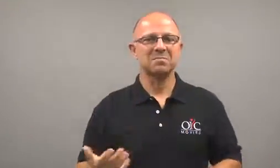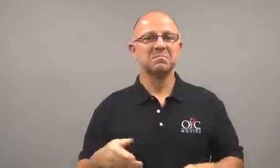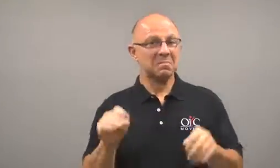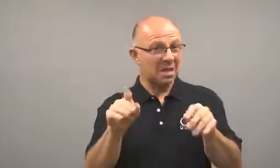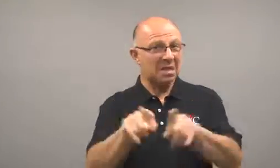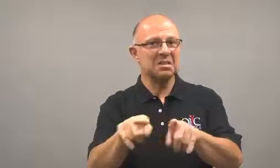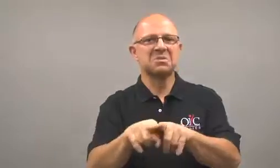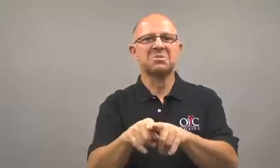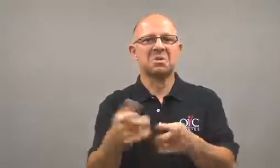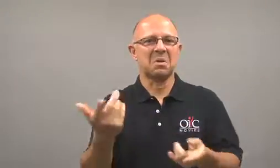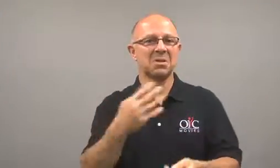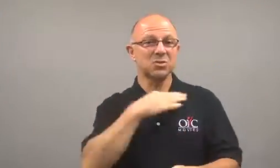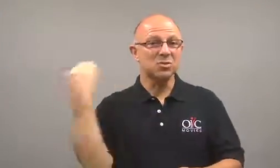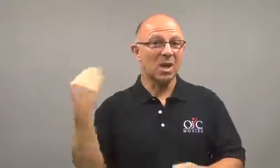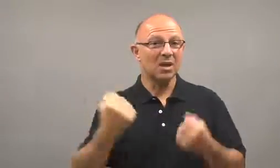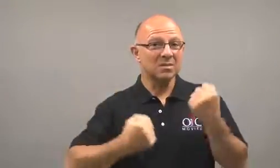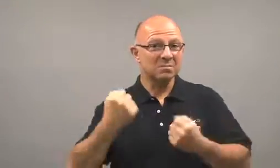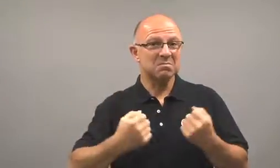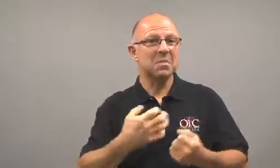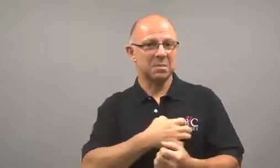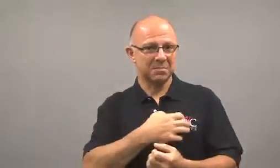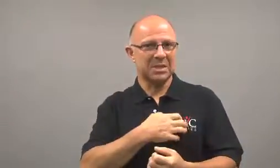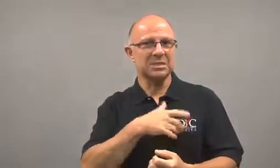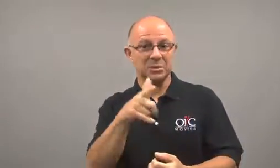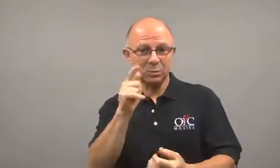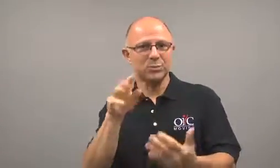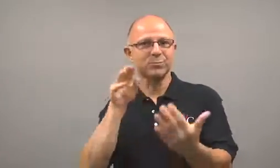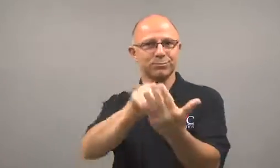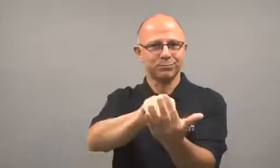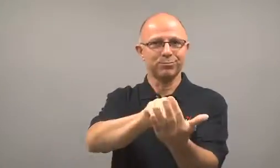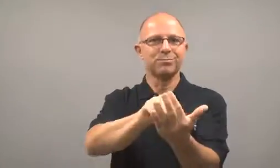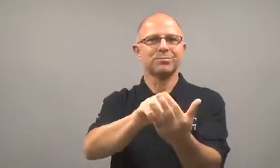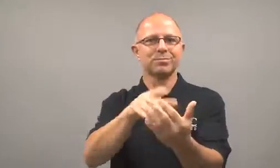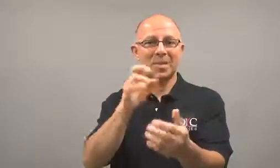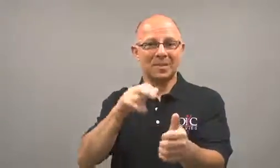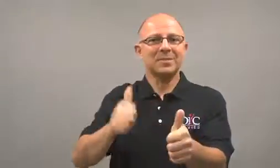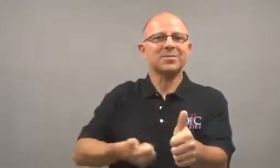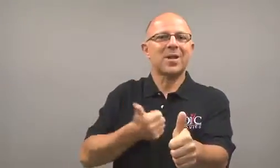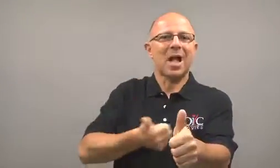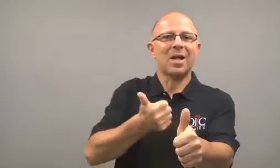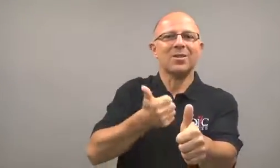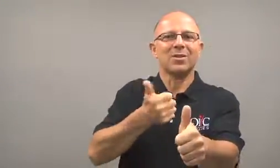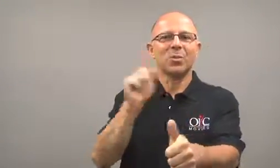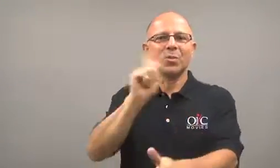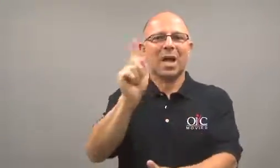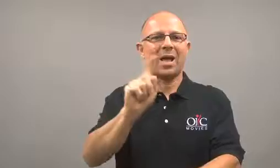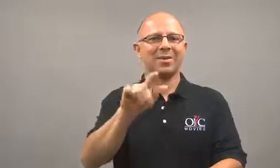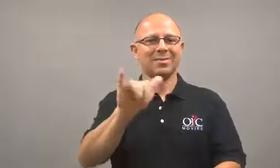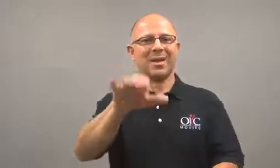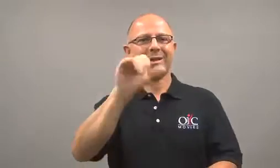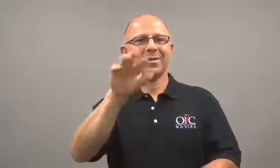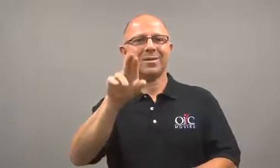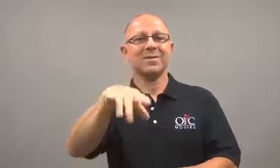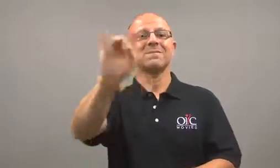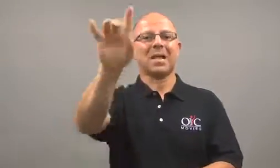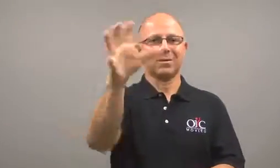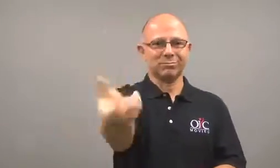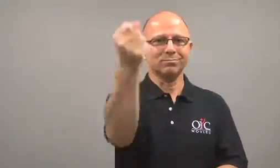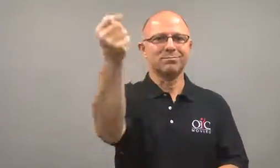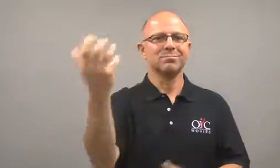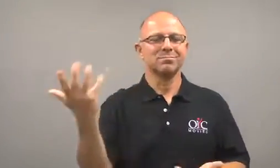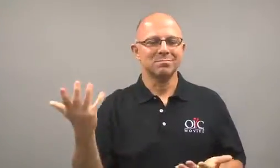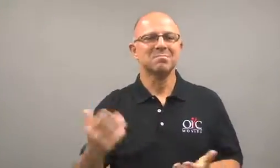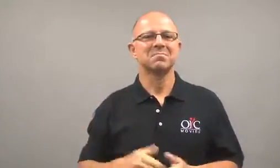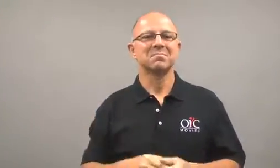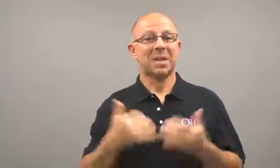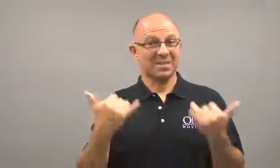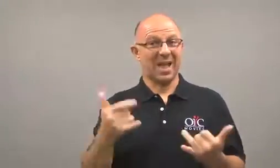In the case of drunk drivers, police used it to follow the car and catch up to them.